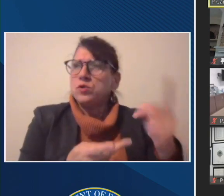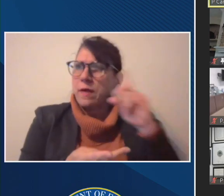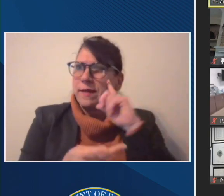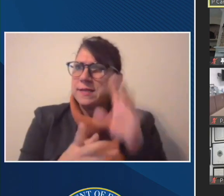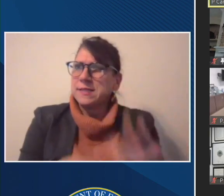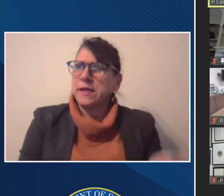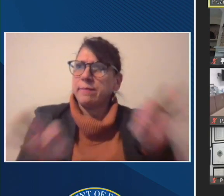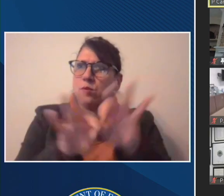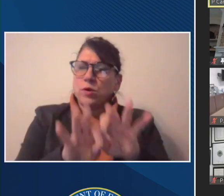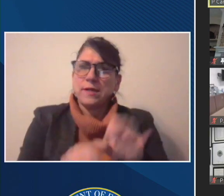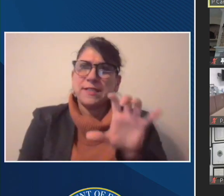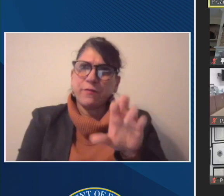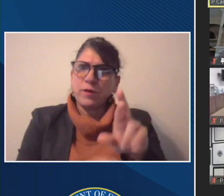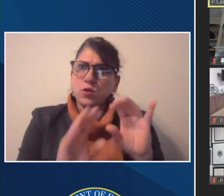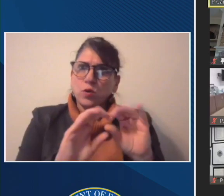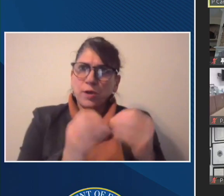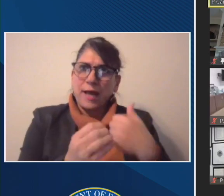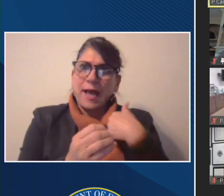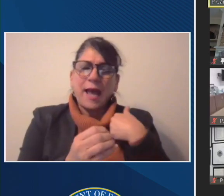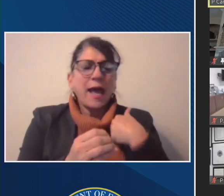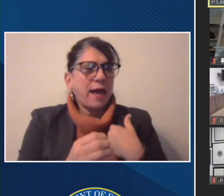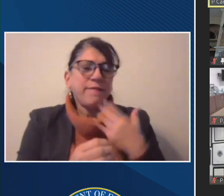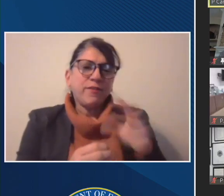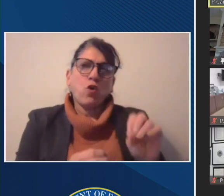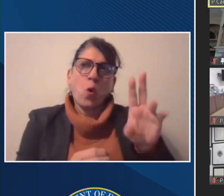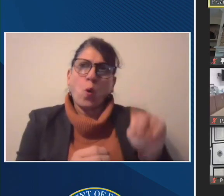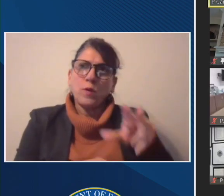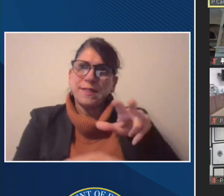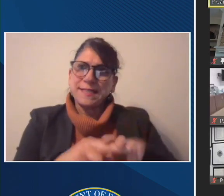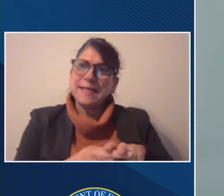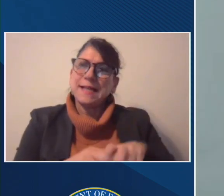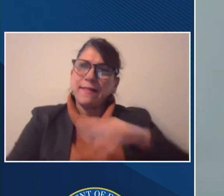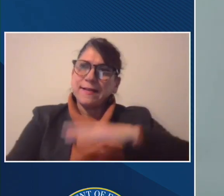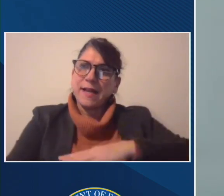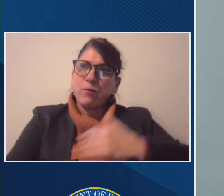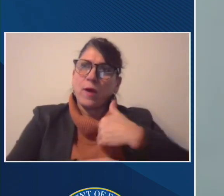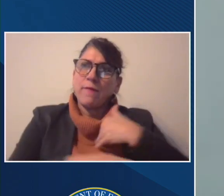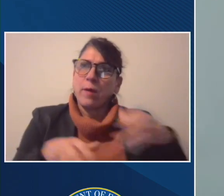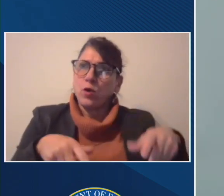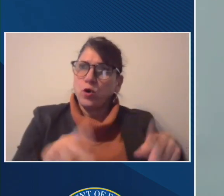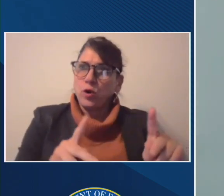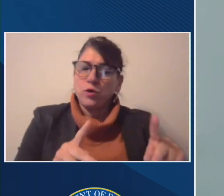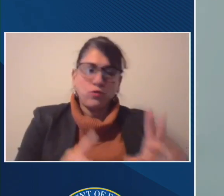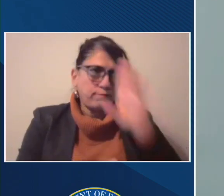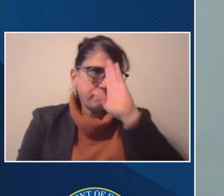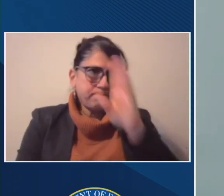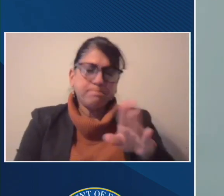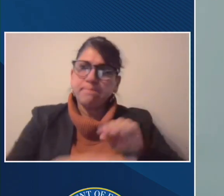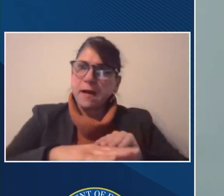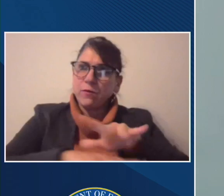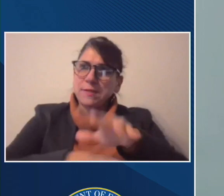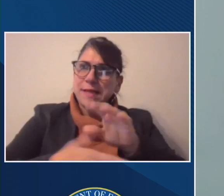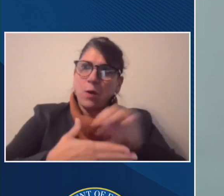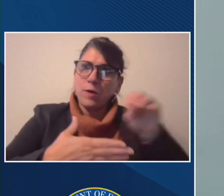civil rights organizations have their own seat at the table, so that they can have the opportunity to directly influence outcomes in the consensus process.